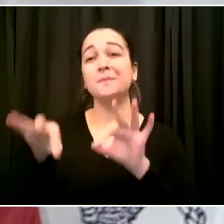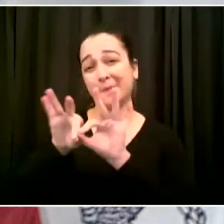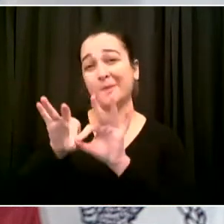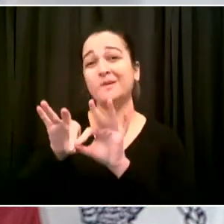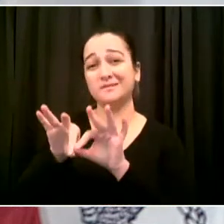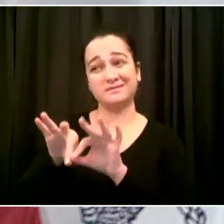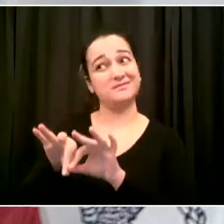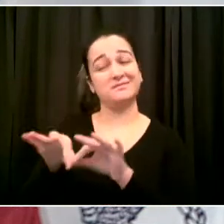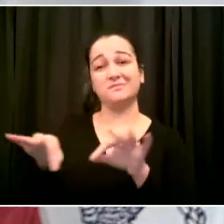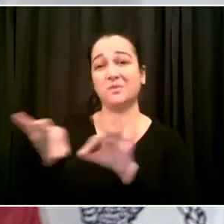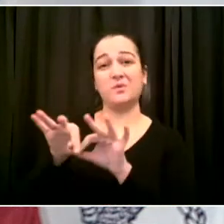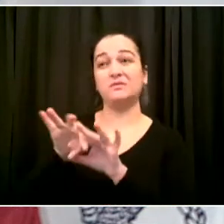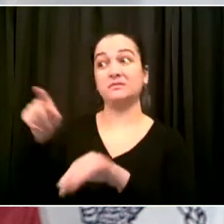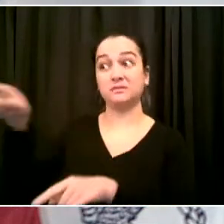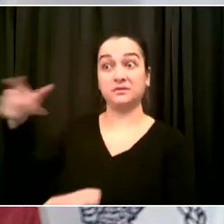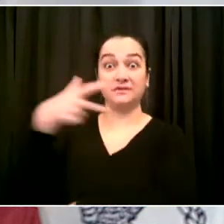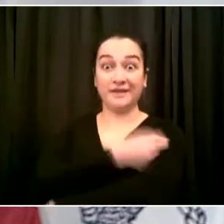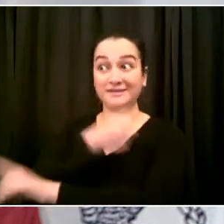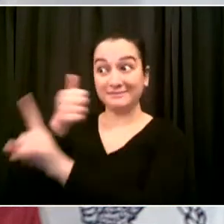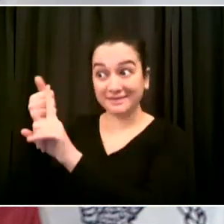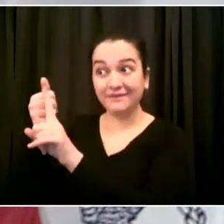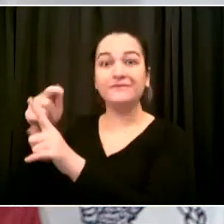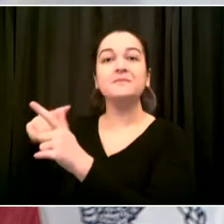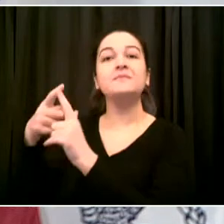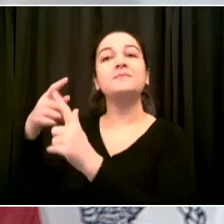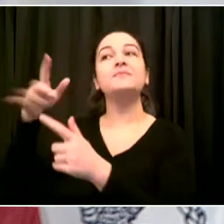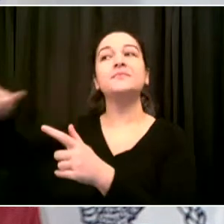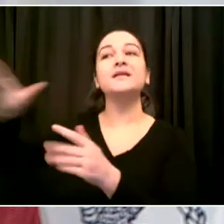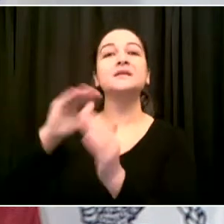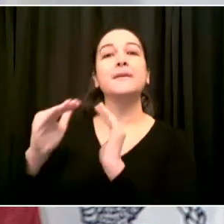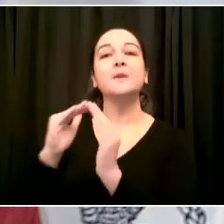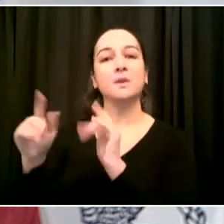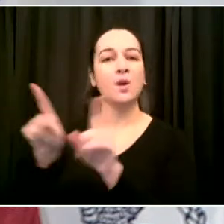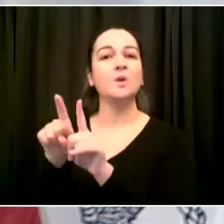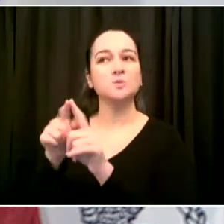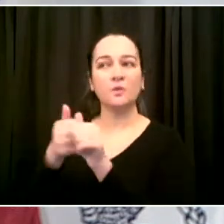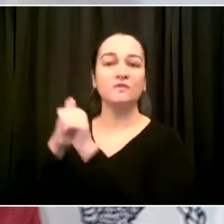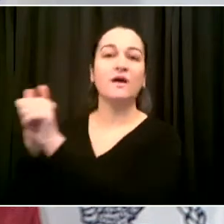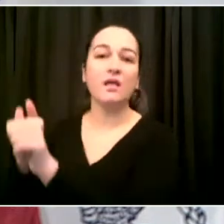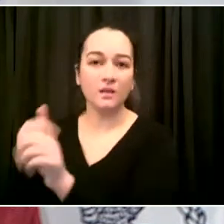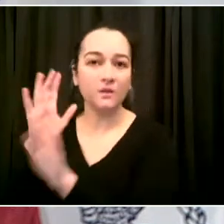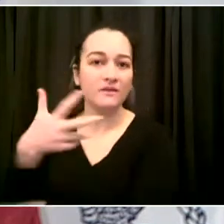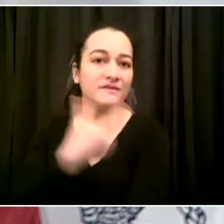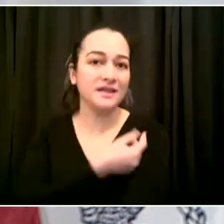IT.T. CLERGY VOICES, I KKOWN WE'VE WORKED SO CLOSELY WITH CLERGY IN THIS